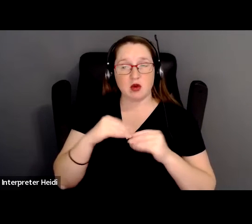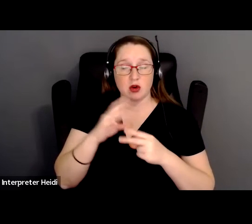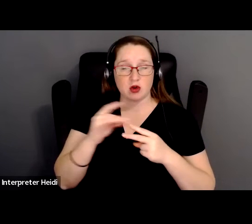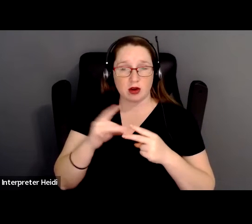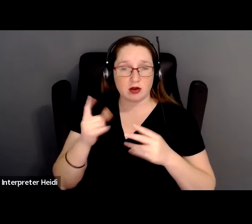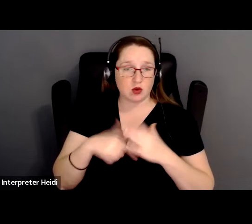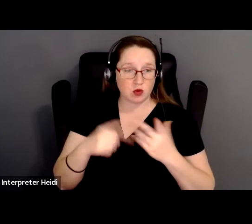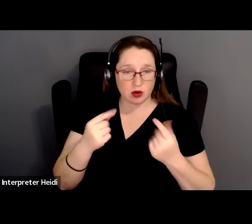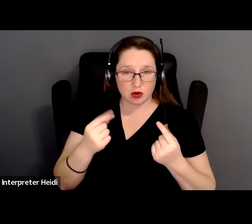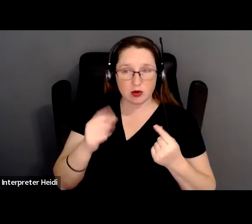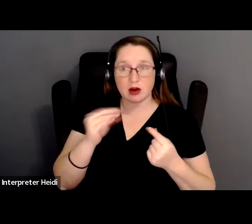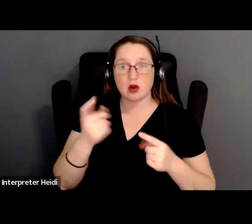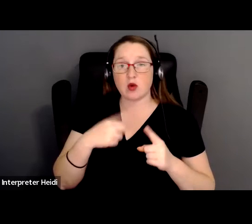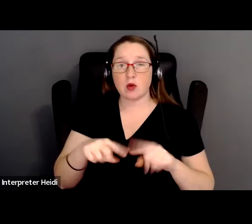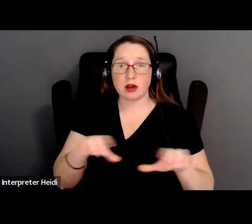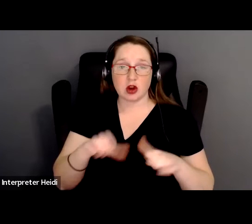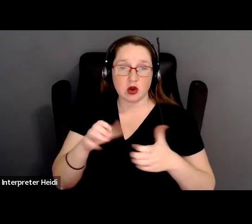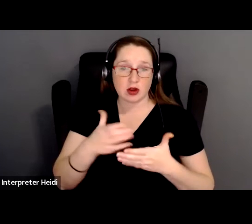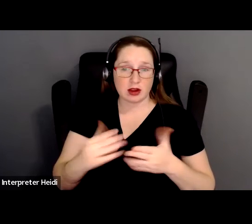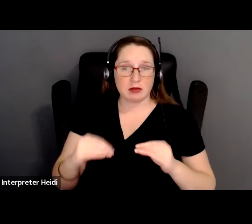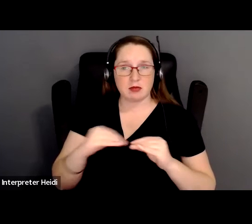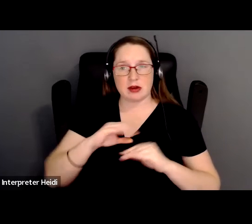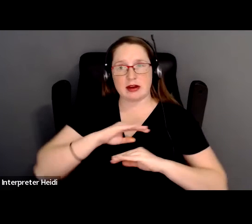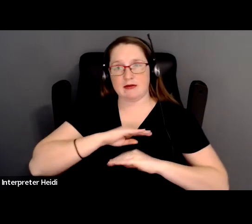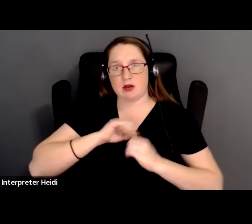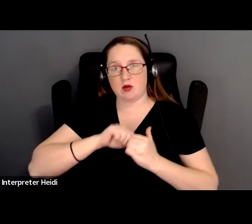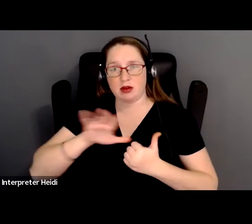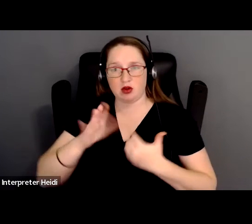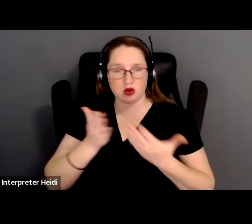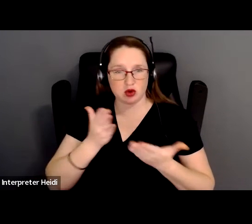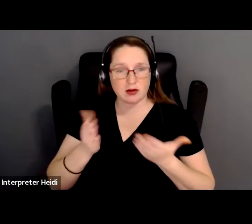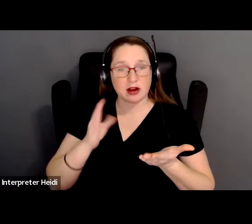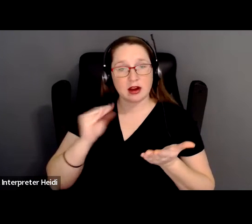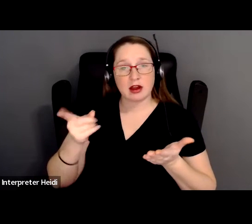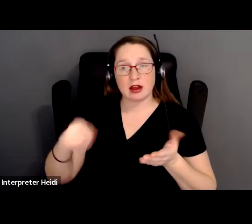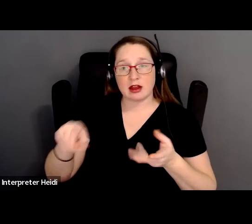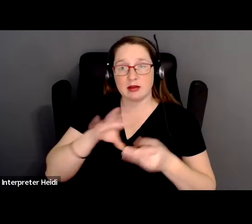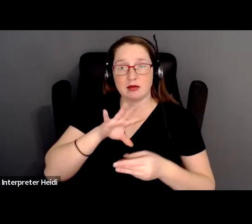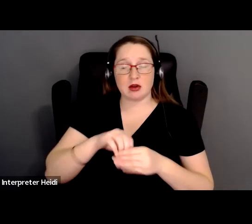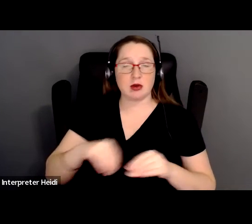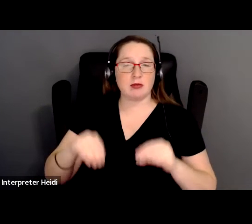to do and when they do things they're more satisfied with their services, and they participate in more inclusive community